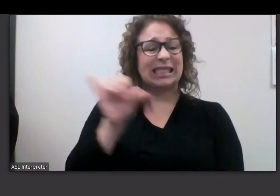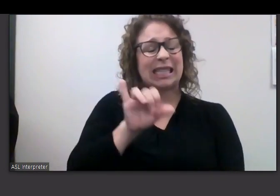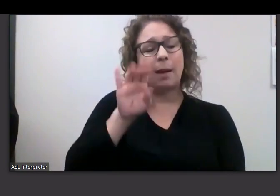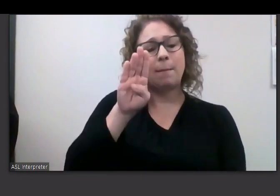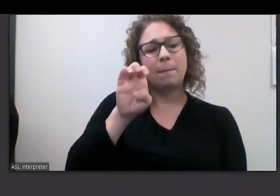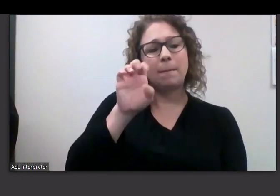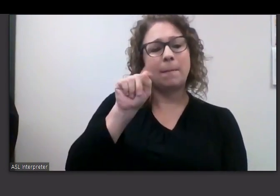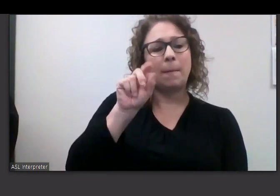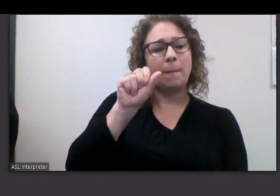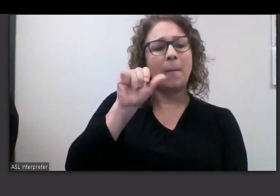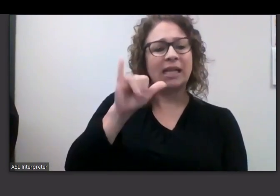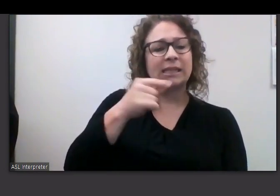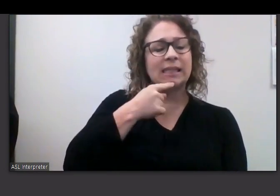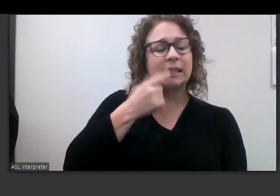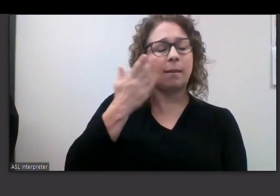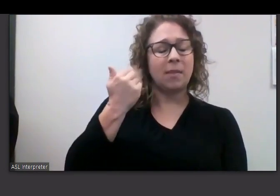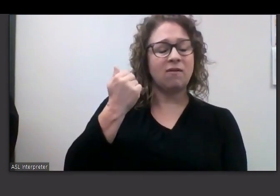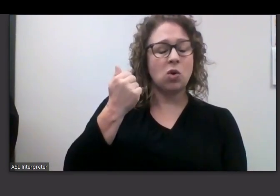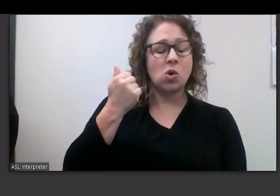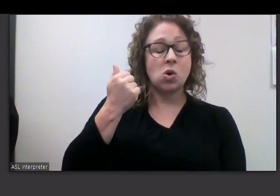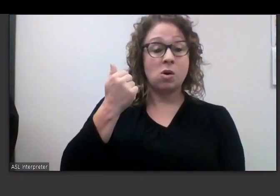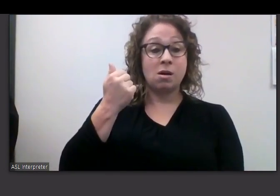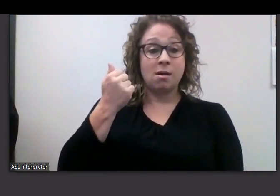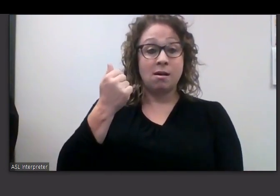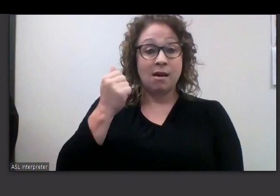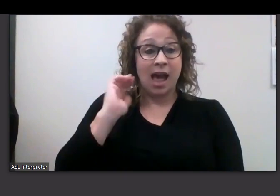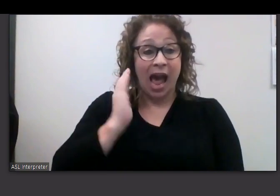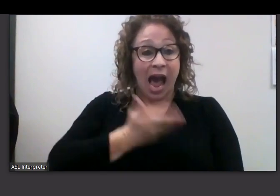And this number is growing as our population ages.